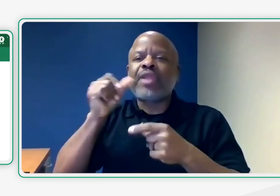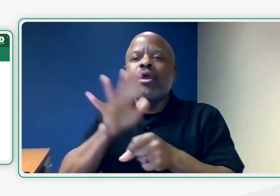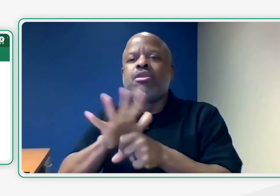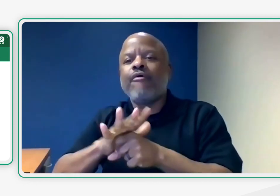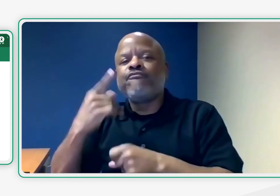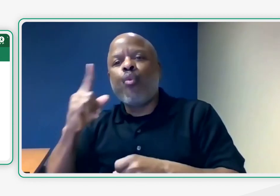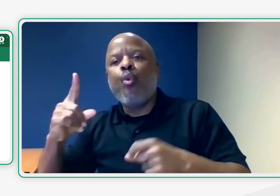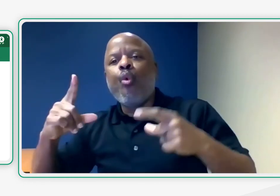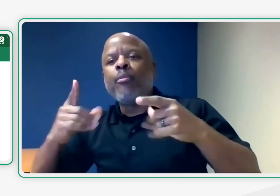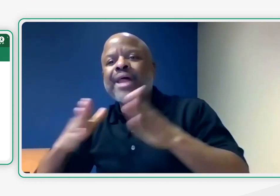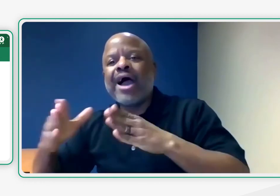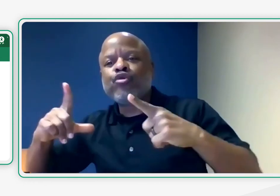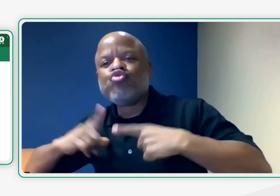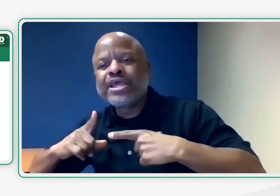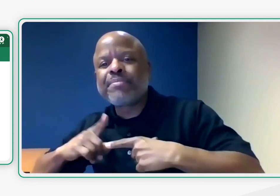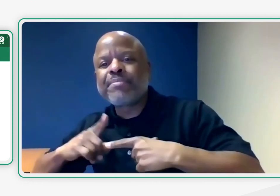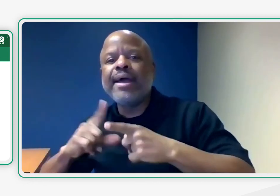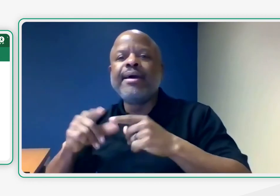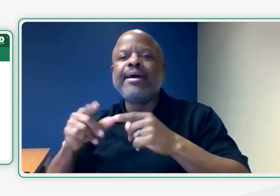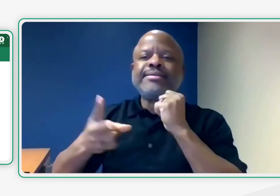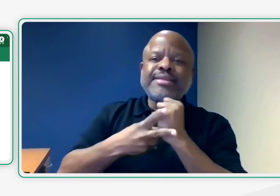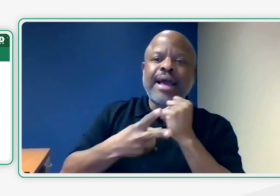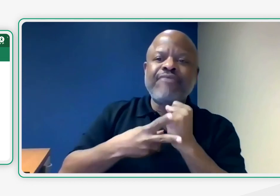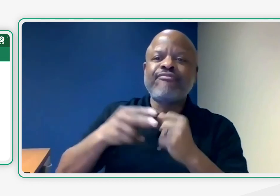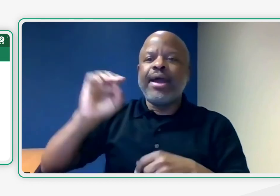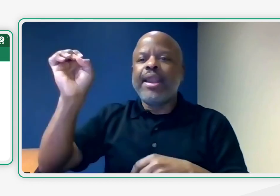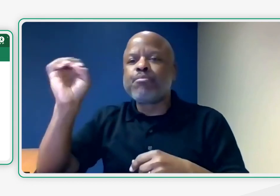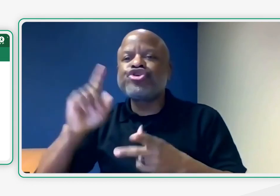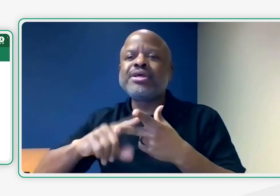We are actually in a bit of a deficit. You don't have enough money for retirement. You don't